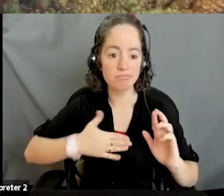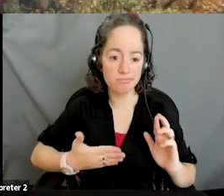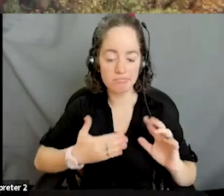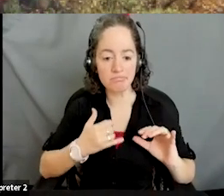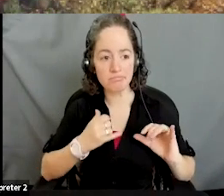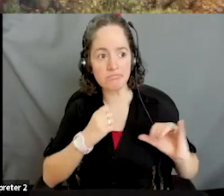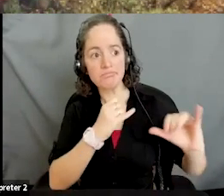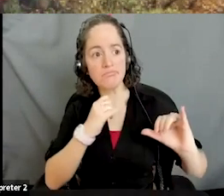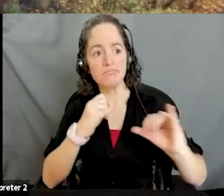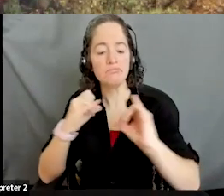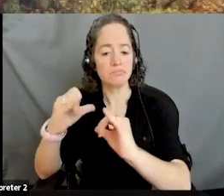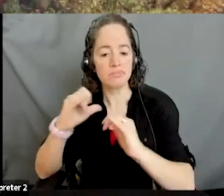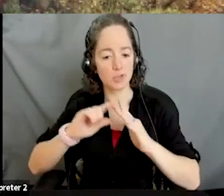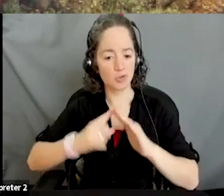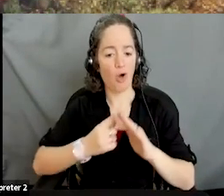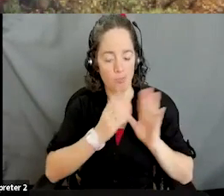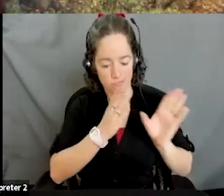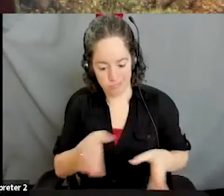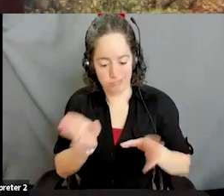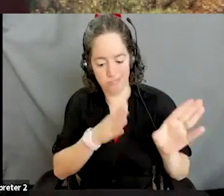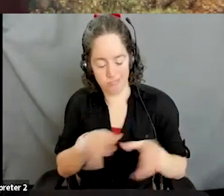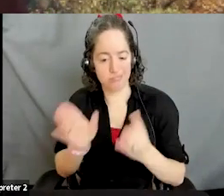beyond awareness, related to but beyond,